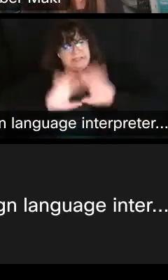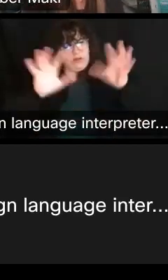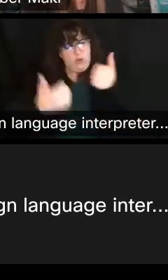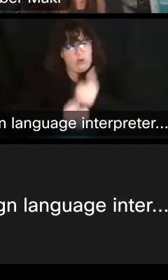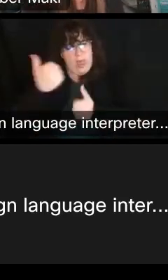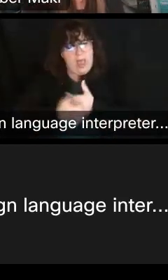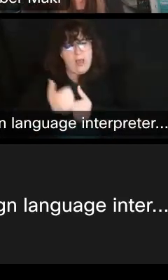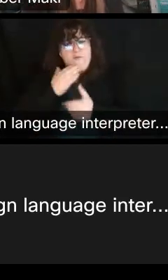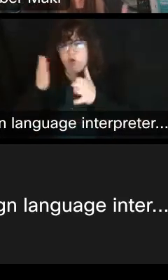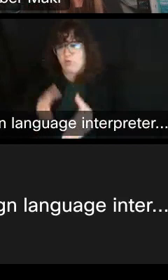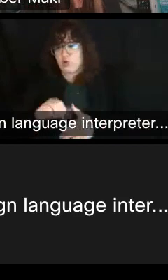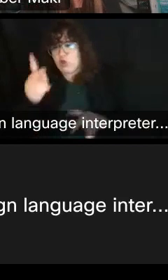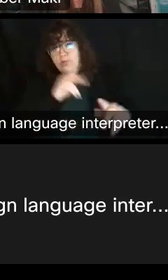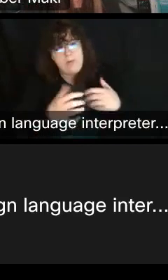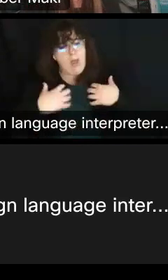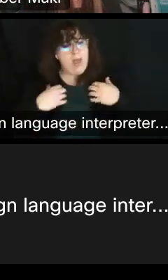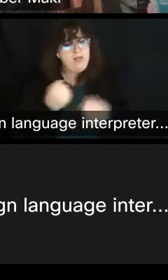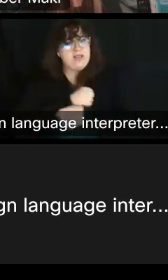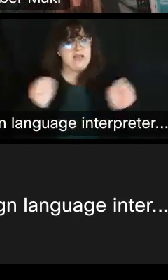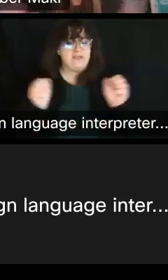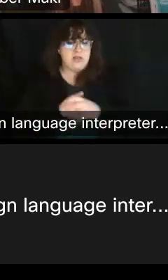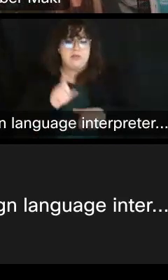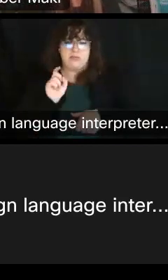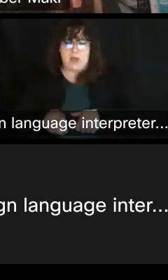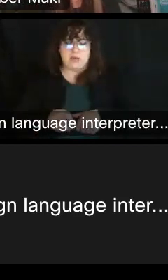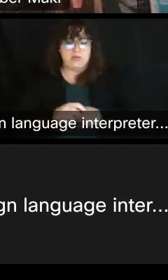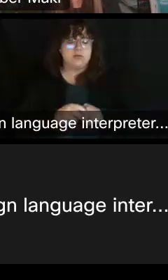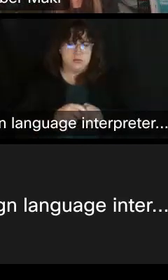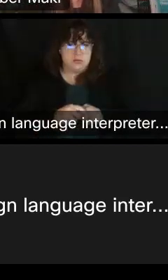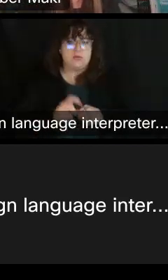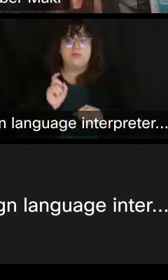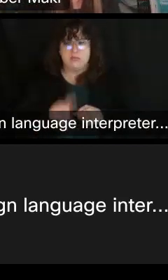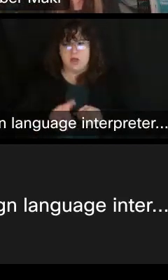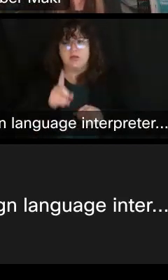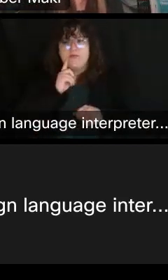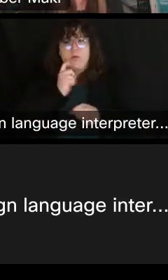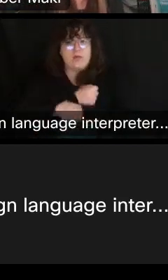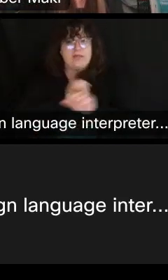health or safety and that needs to be used to regain safety and keep the person safe.